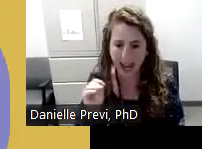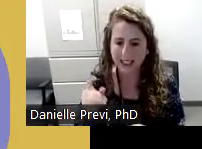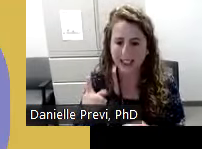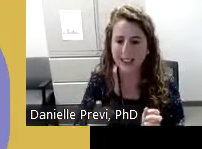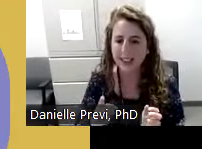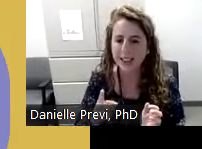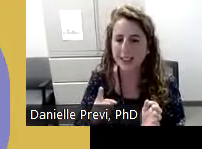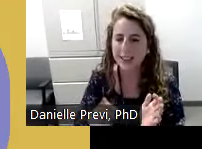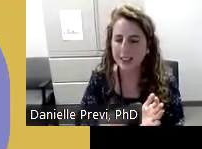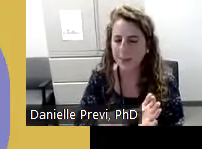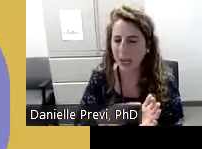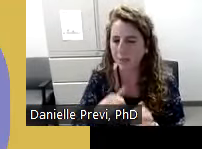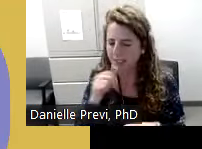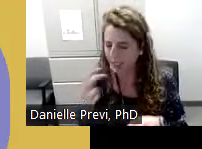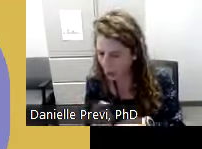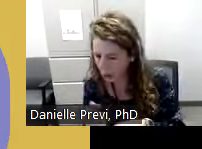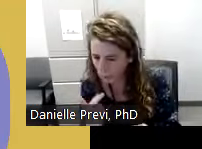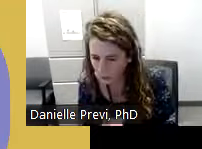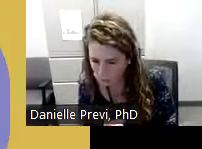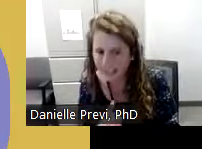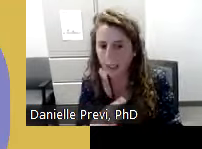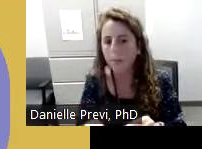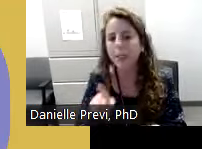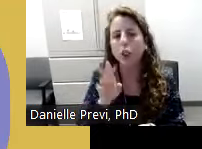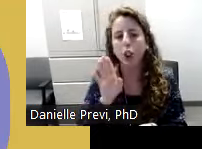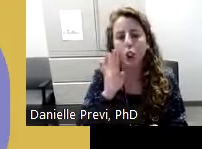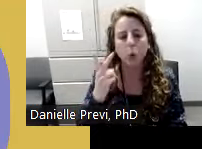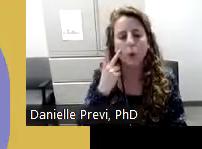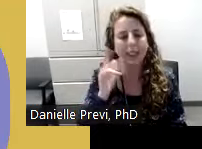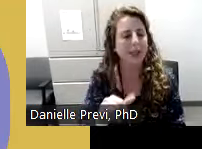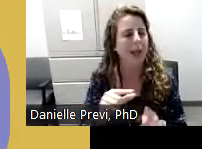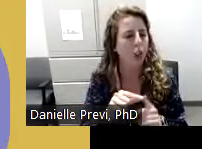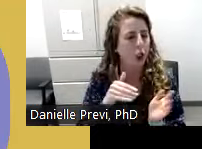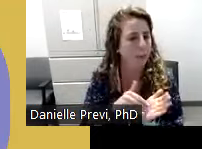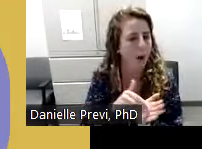Very complicated issue and oftentimes it's not used correctly,